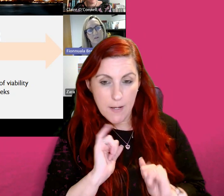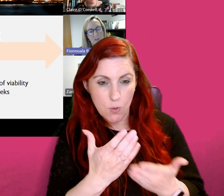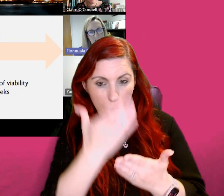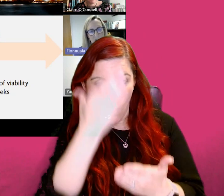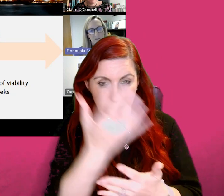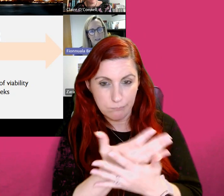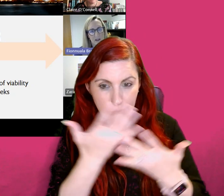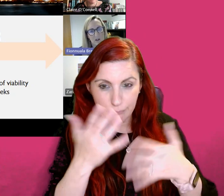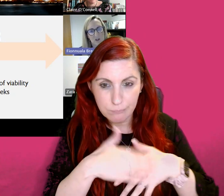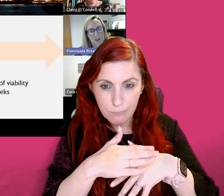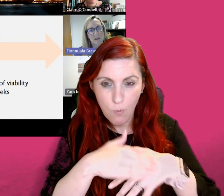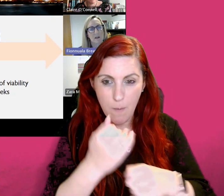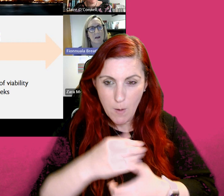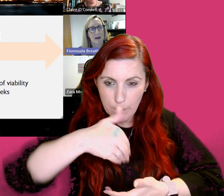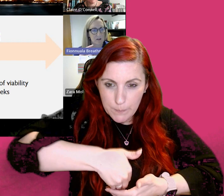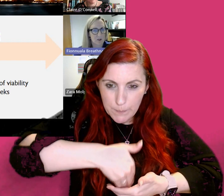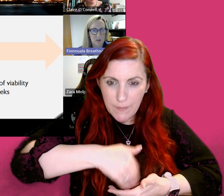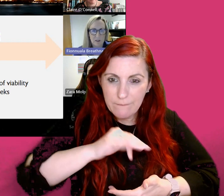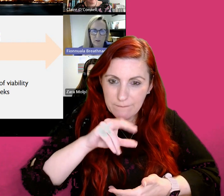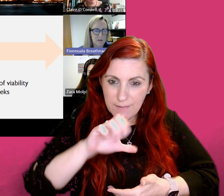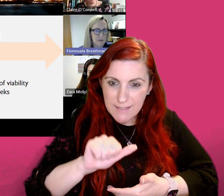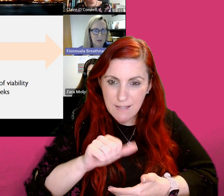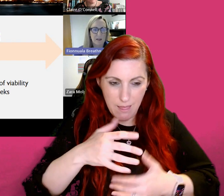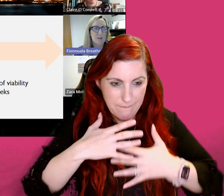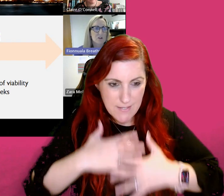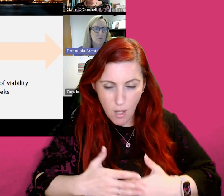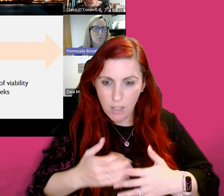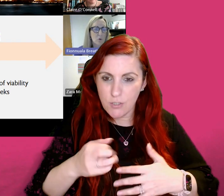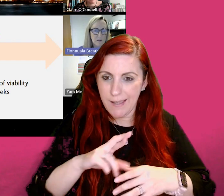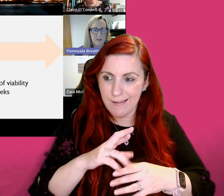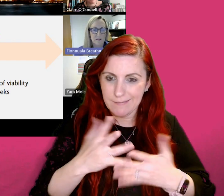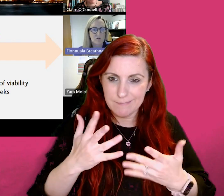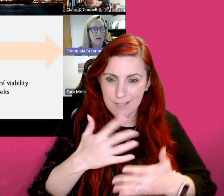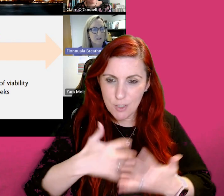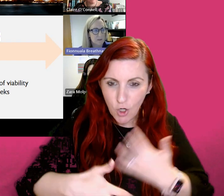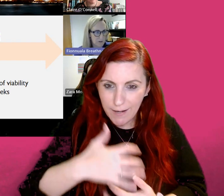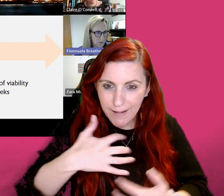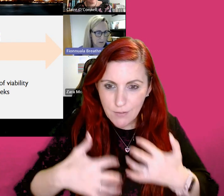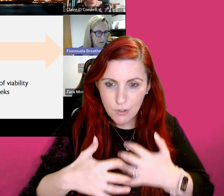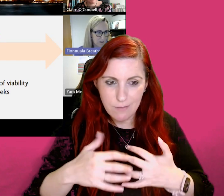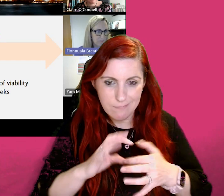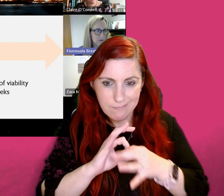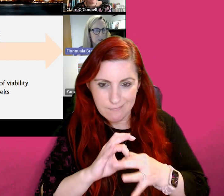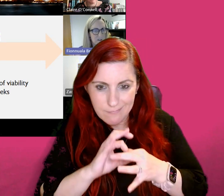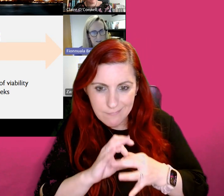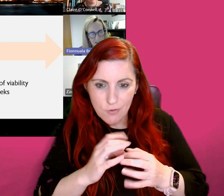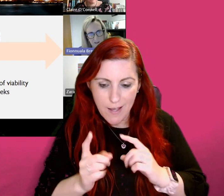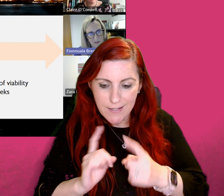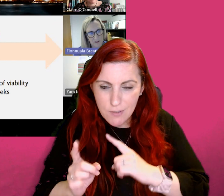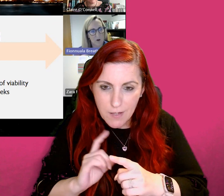about fetal physiology and how the circulation works and interacts between the fetus and the